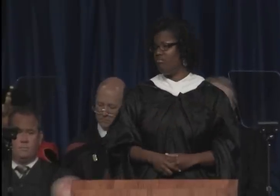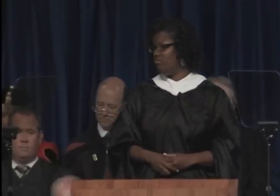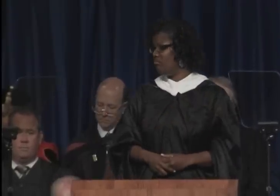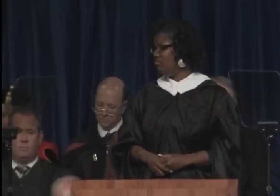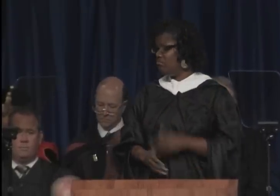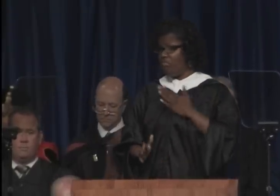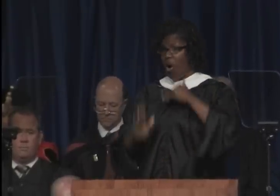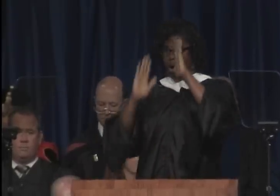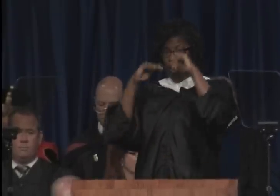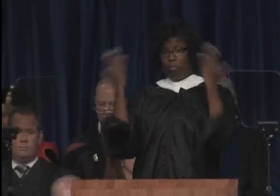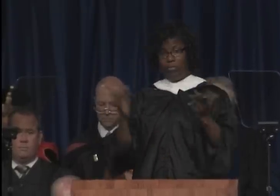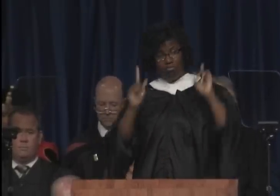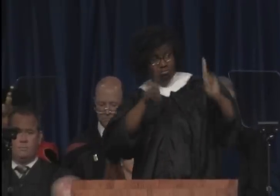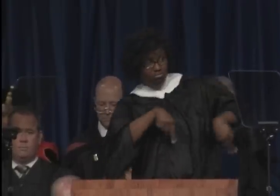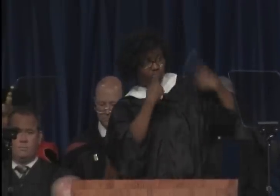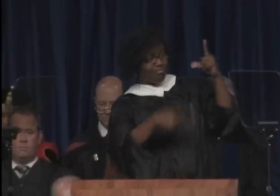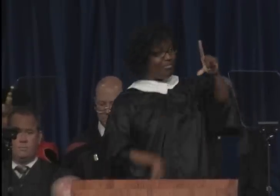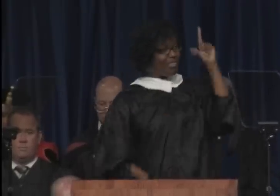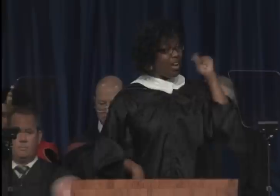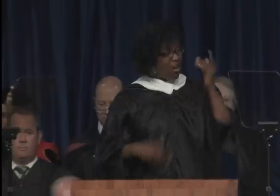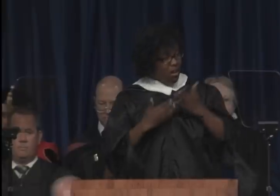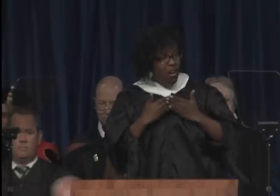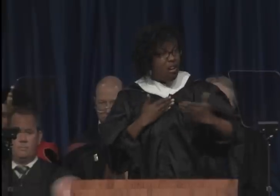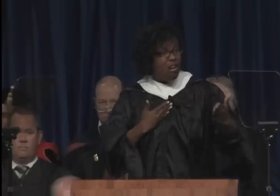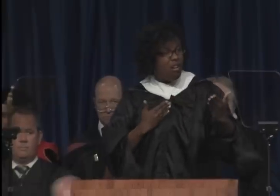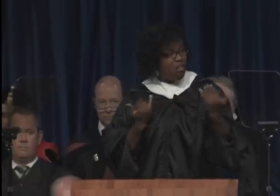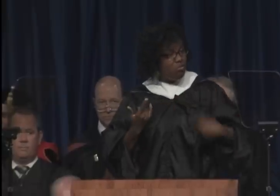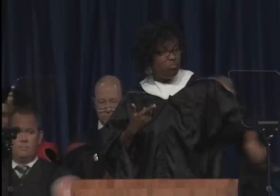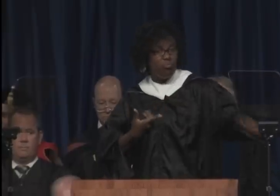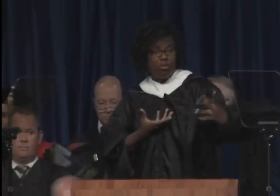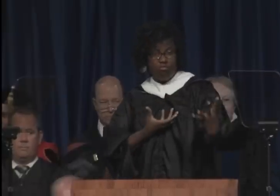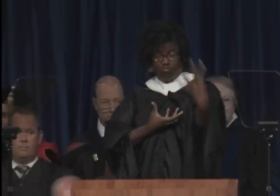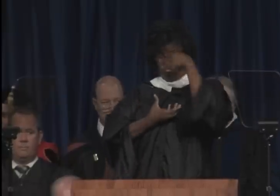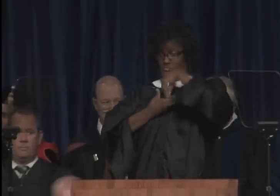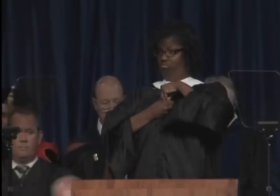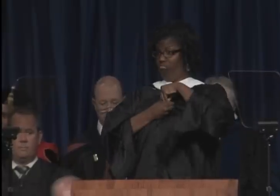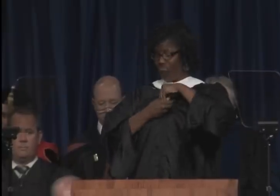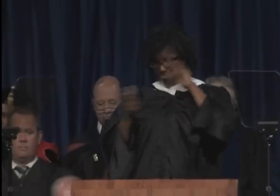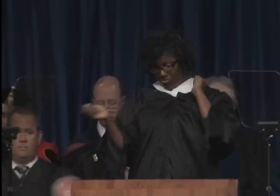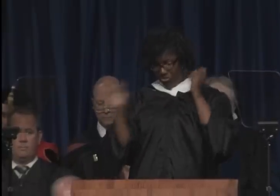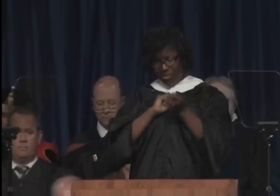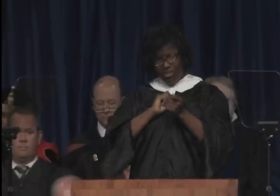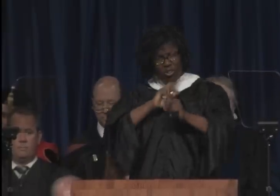that society has imposed upon us. It is my hope that our time at Gallaudet has transformed us